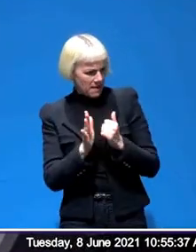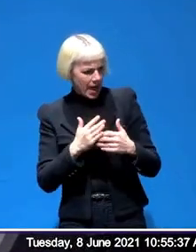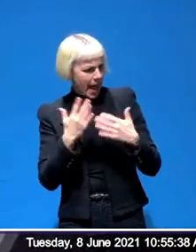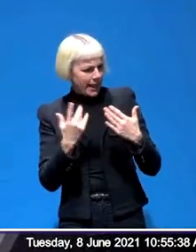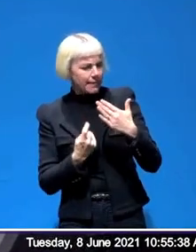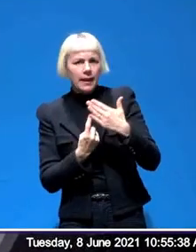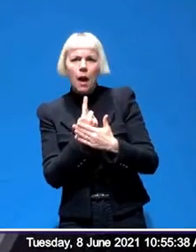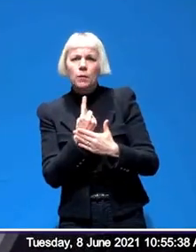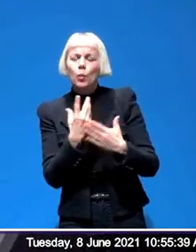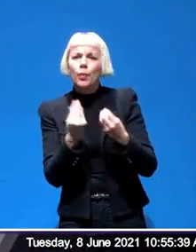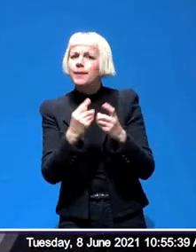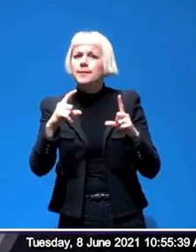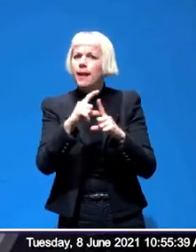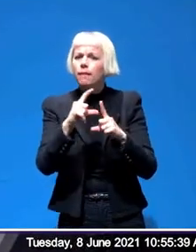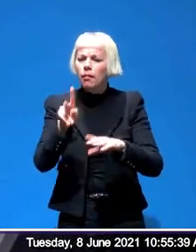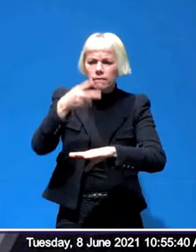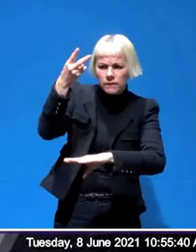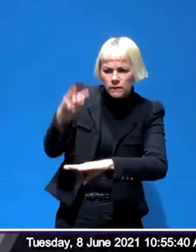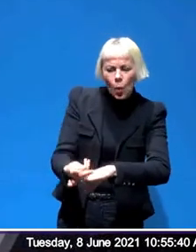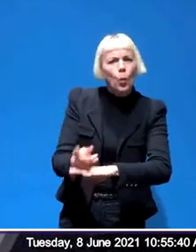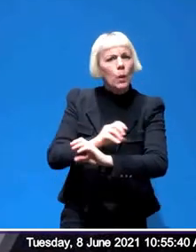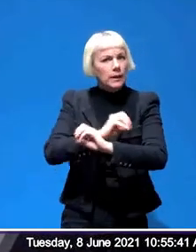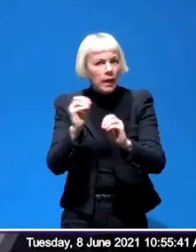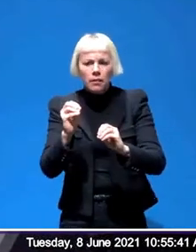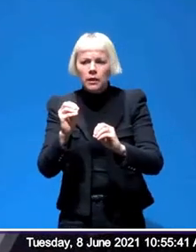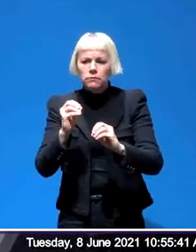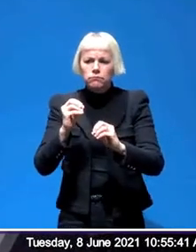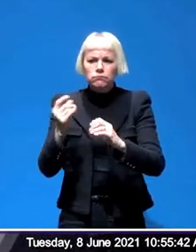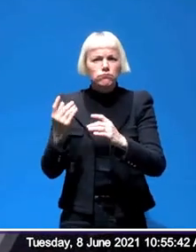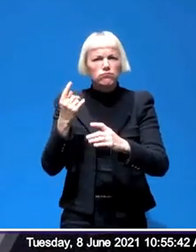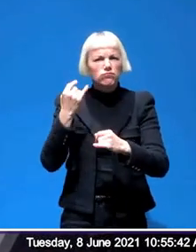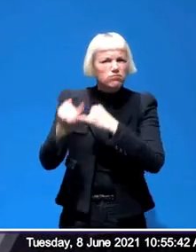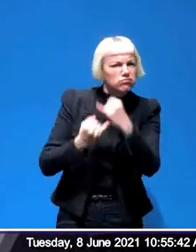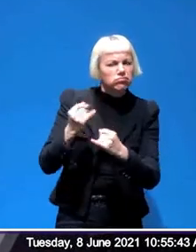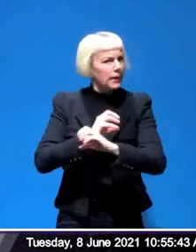involving Daniel that had been reported at Windamere Park but staff had also